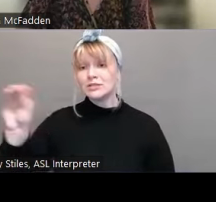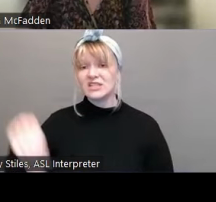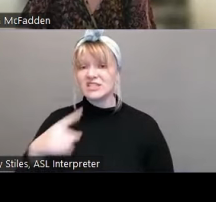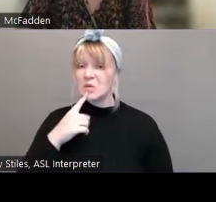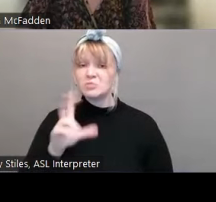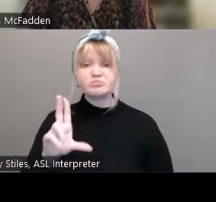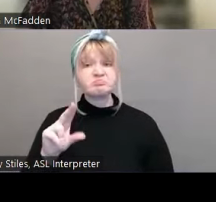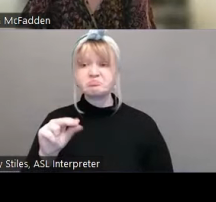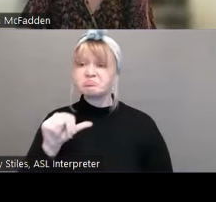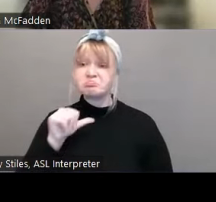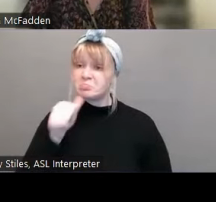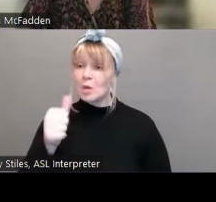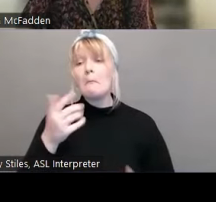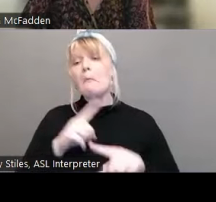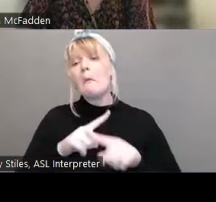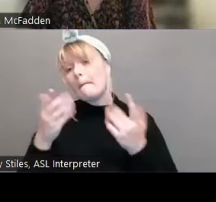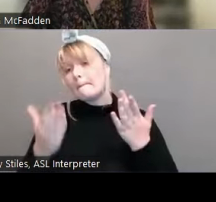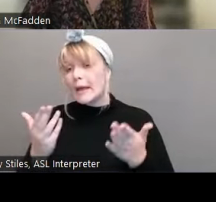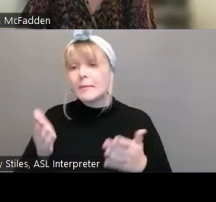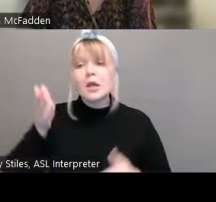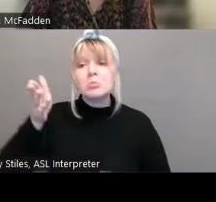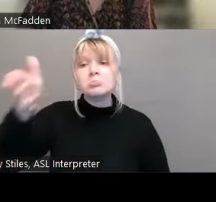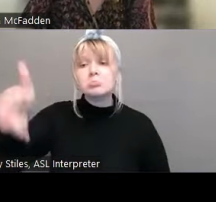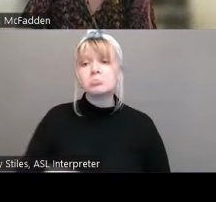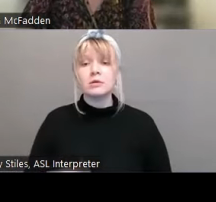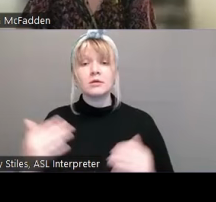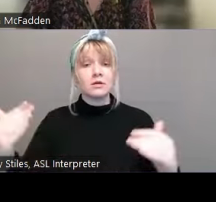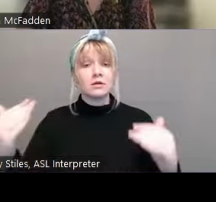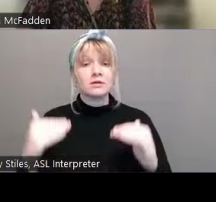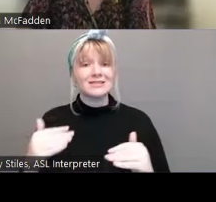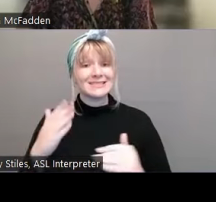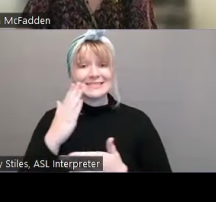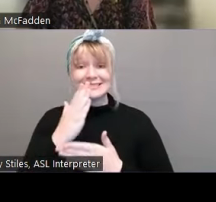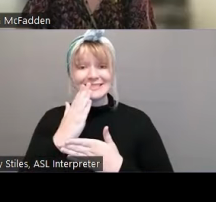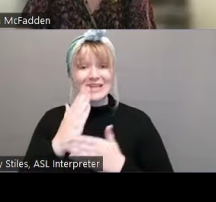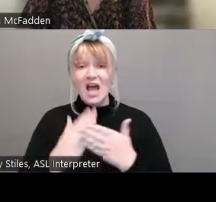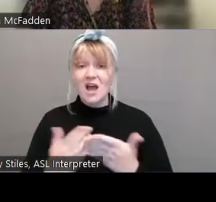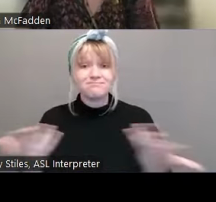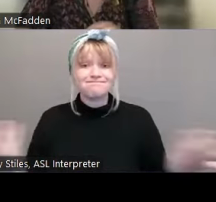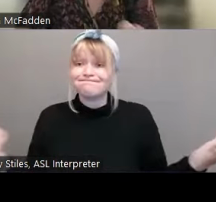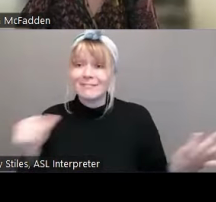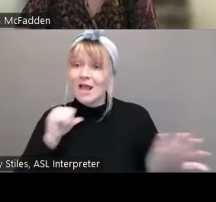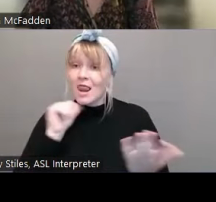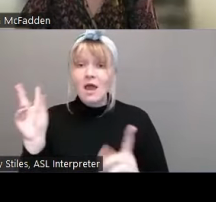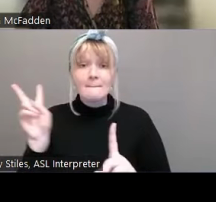future, and some even provide I&R. Thank you all for doing that today.